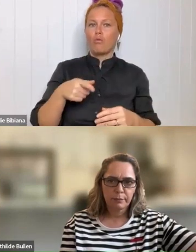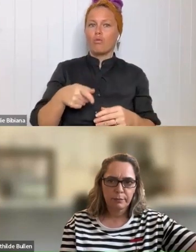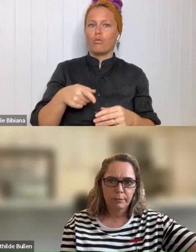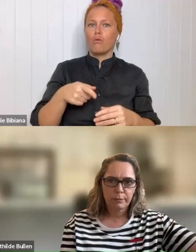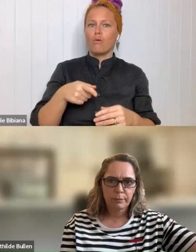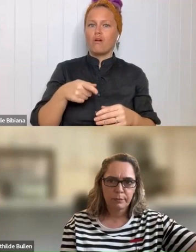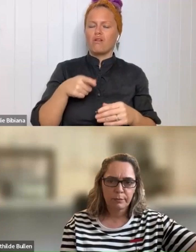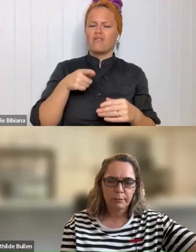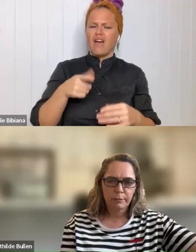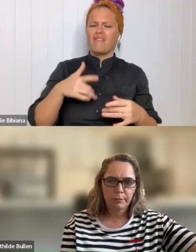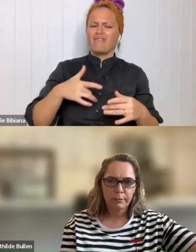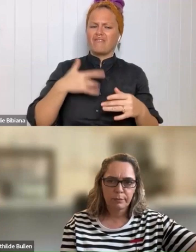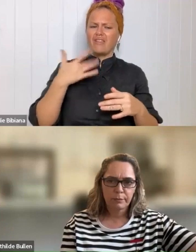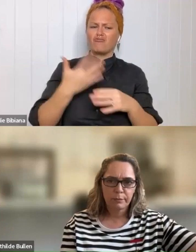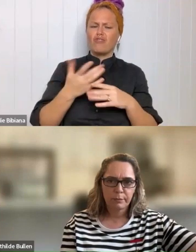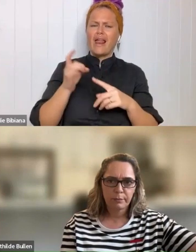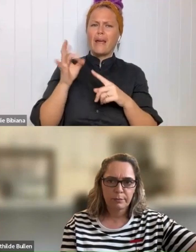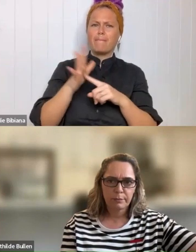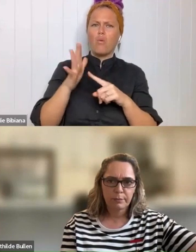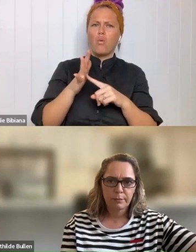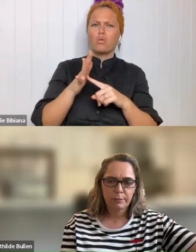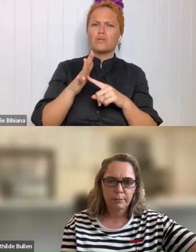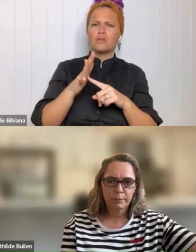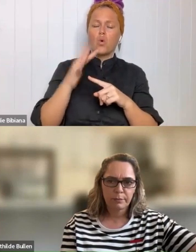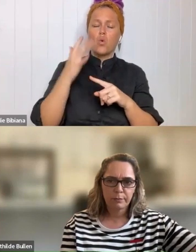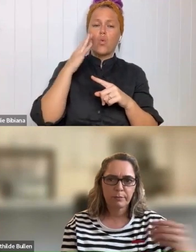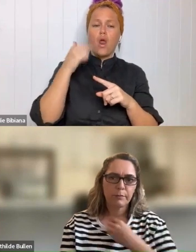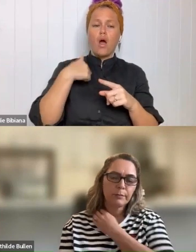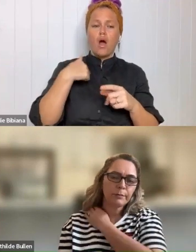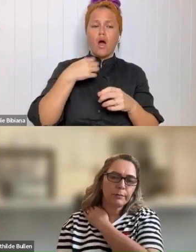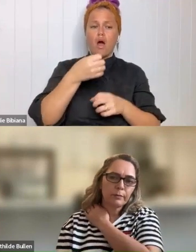important. And it was when I took over from Veronica, we had